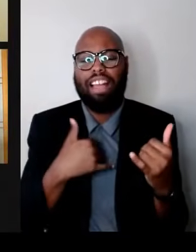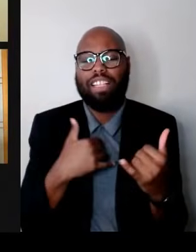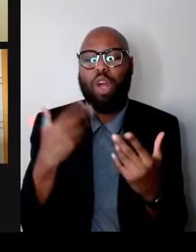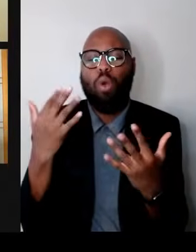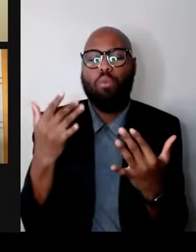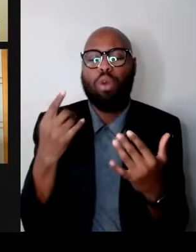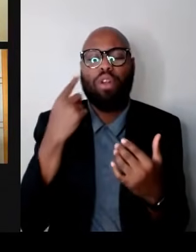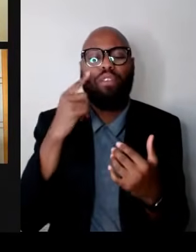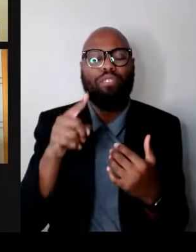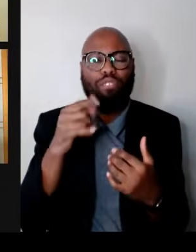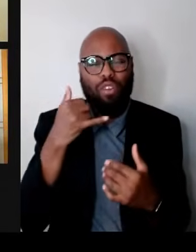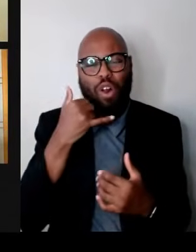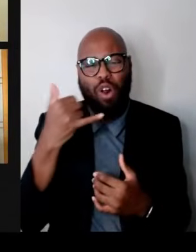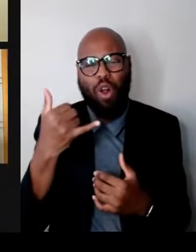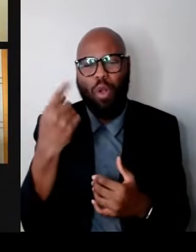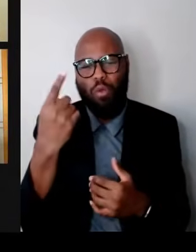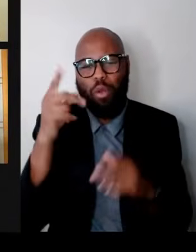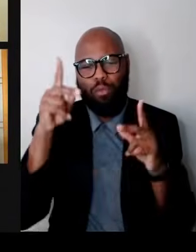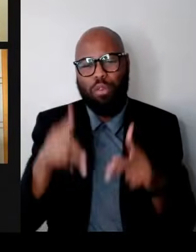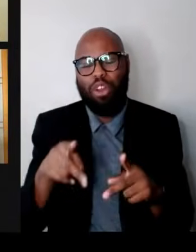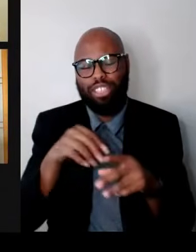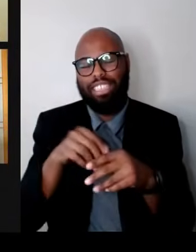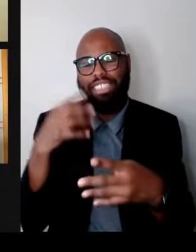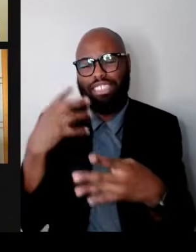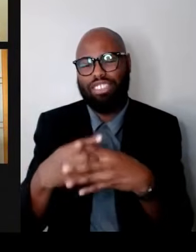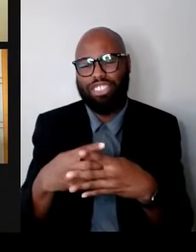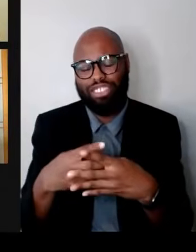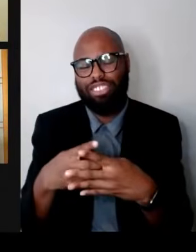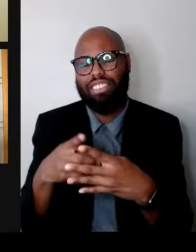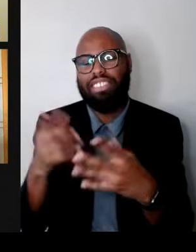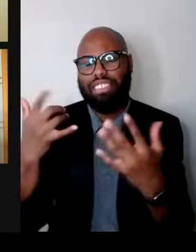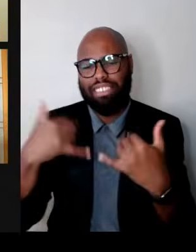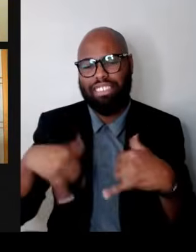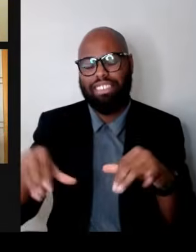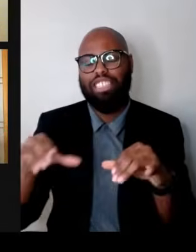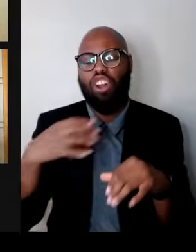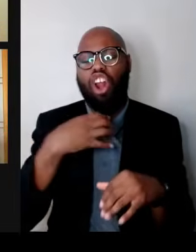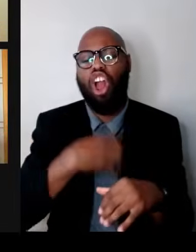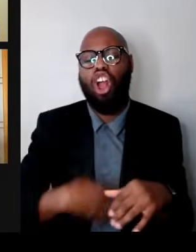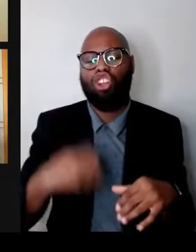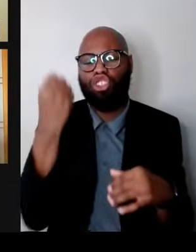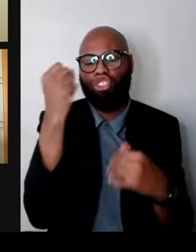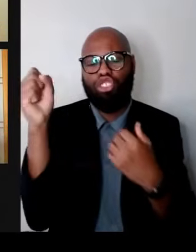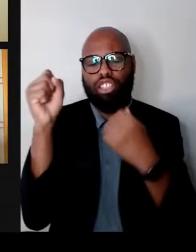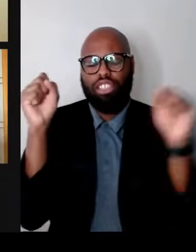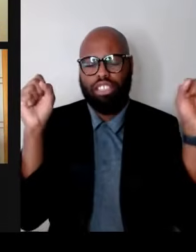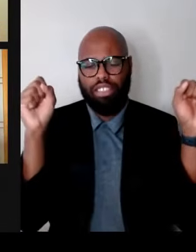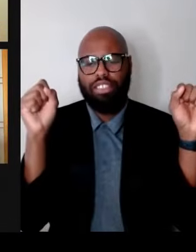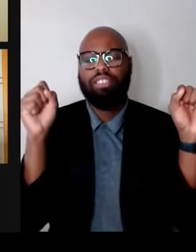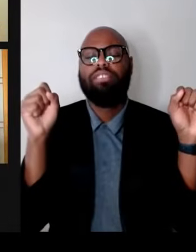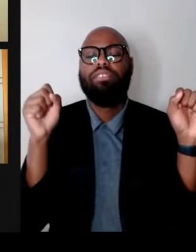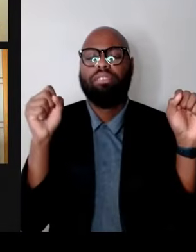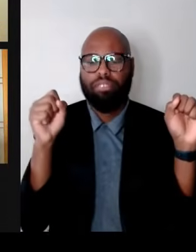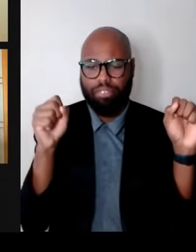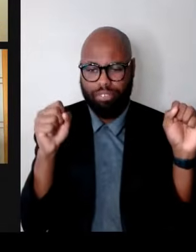for a person in the detention that is still on hunger strike. And we hope they end the strike. They have gotten a lot of great things.